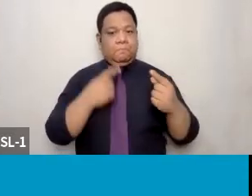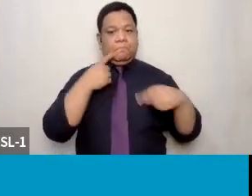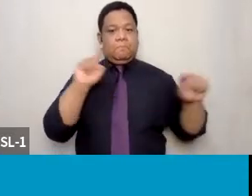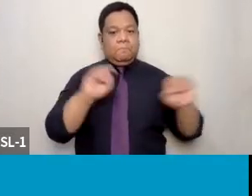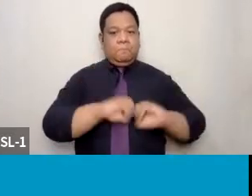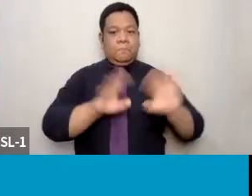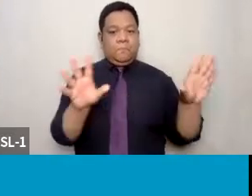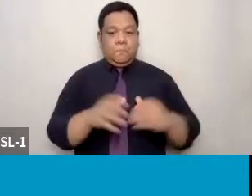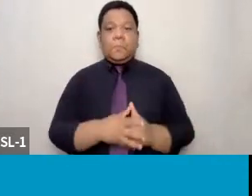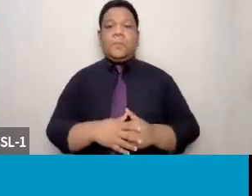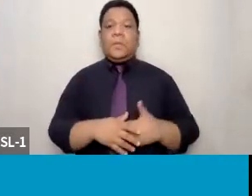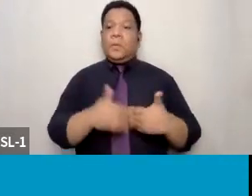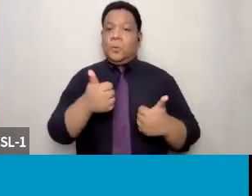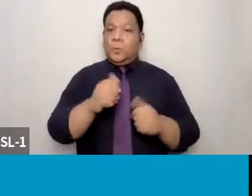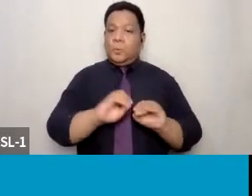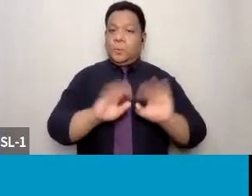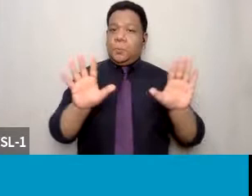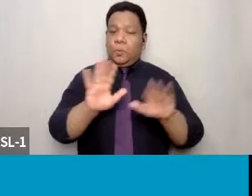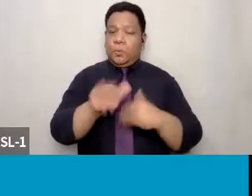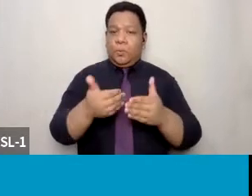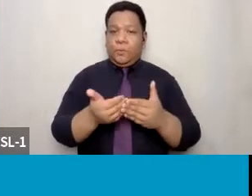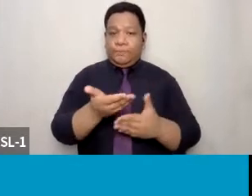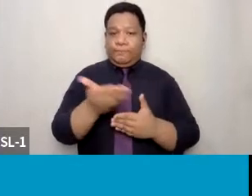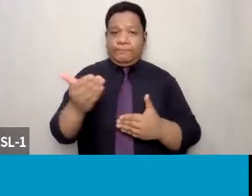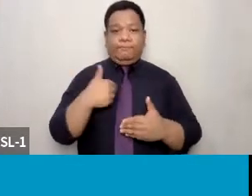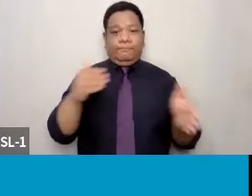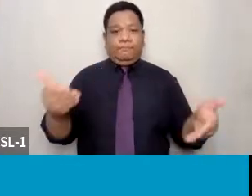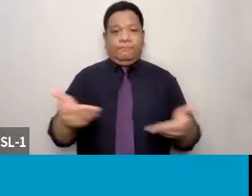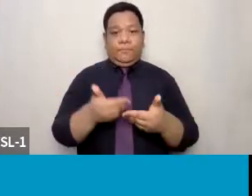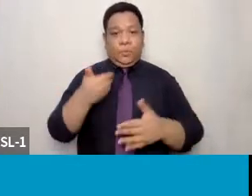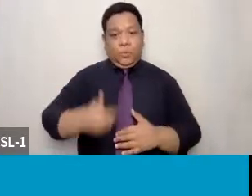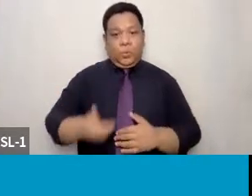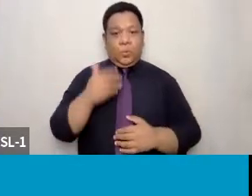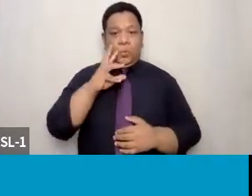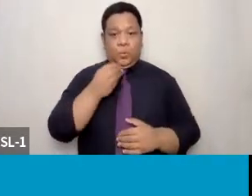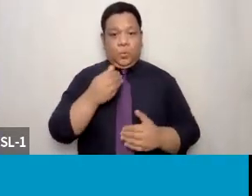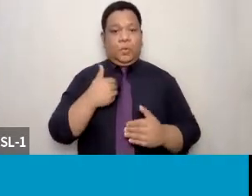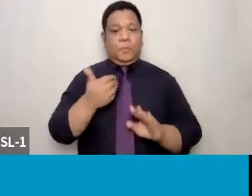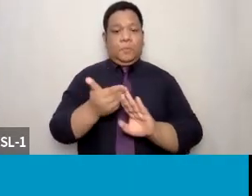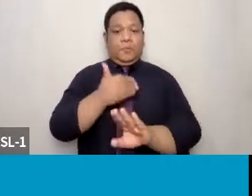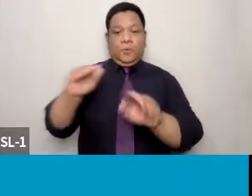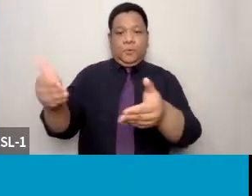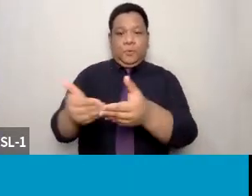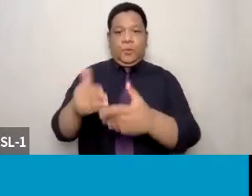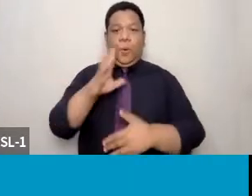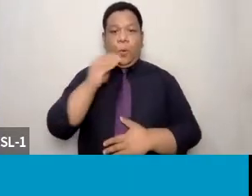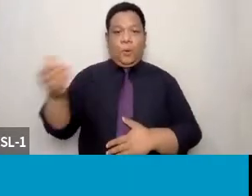Good morning everyone. I will introduce myself first before I introduce our next speaker.